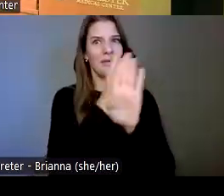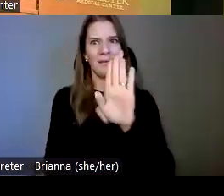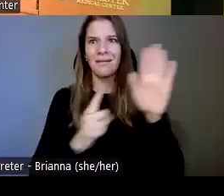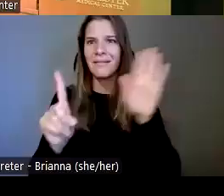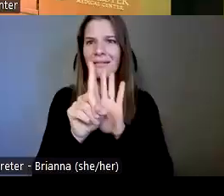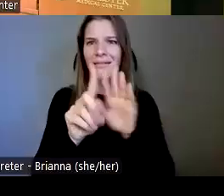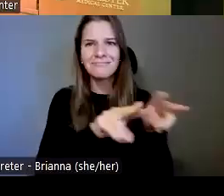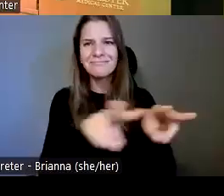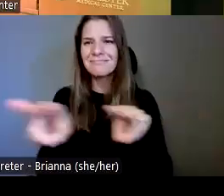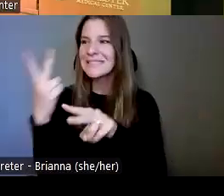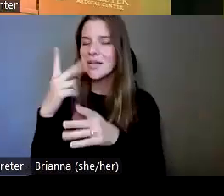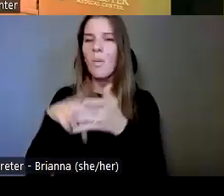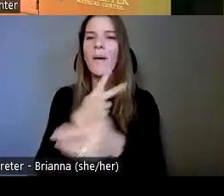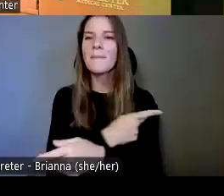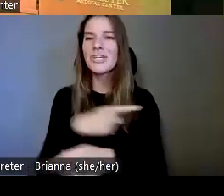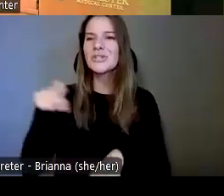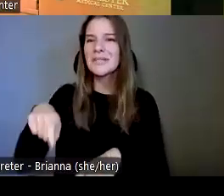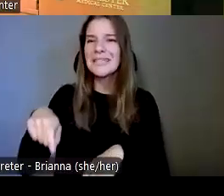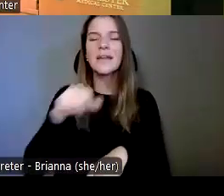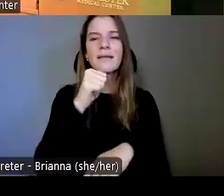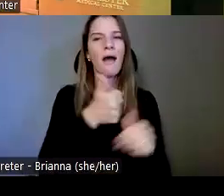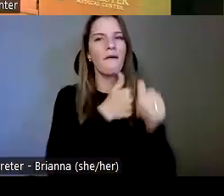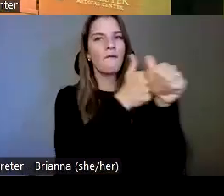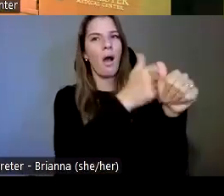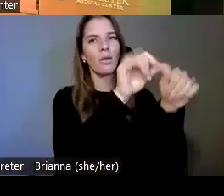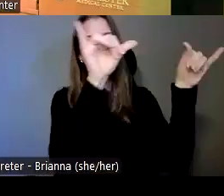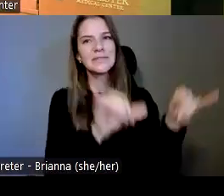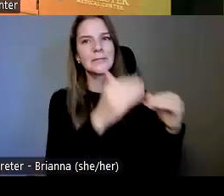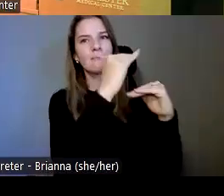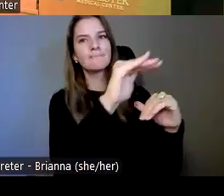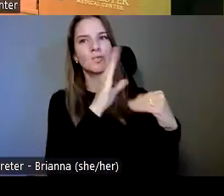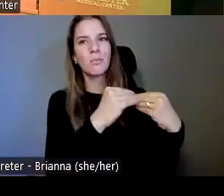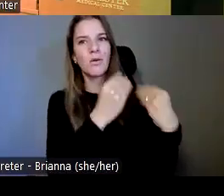rather than what the system wants to provide and saying how do we actually get patients better and